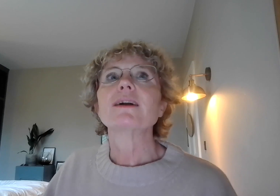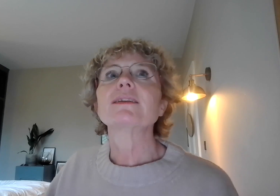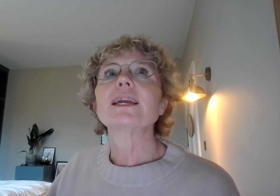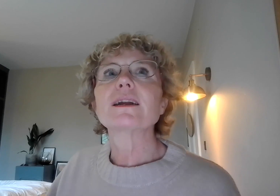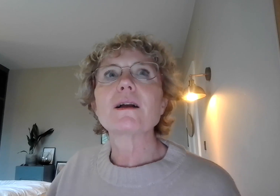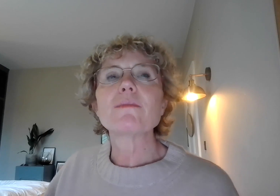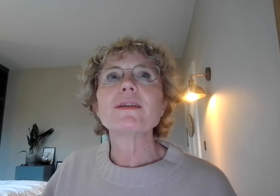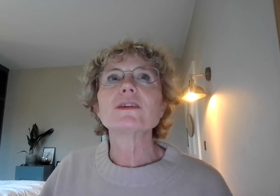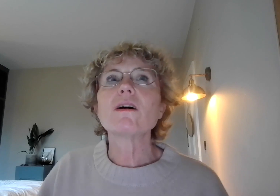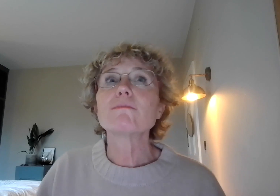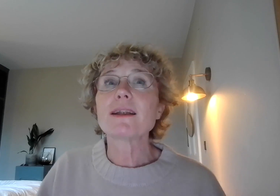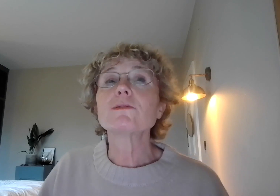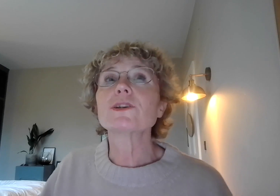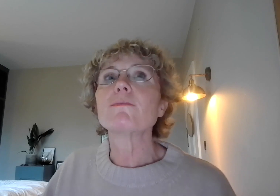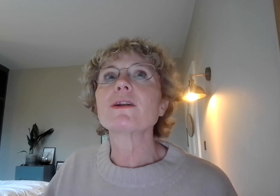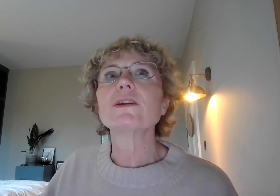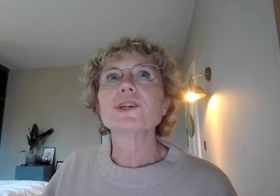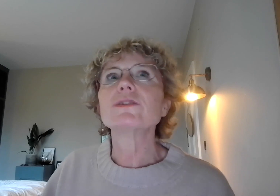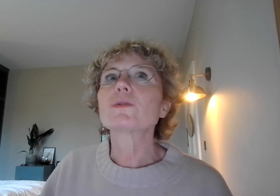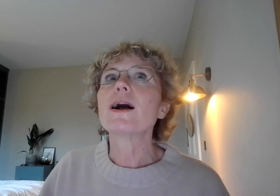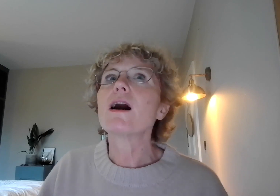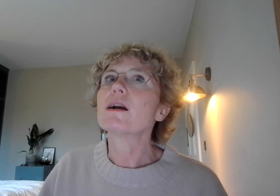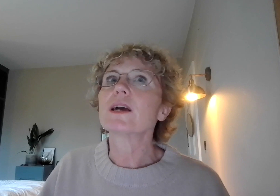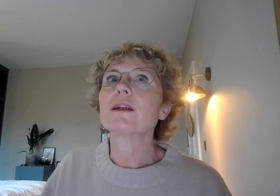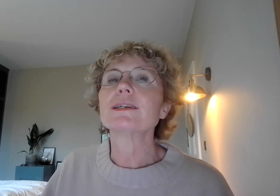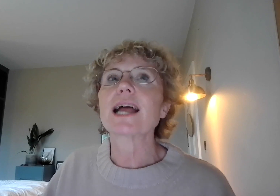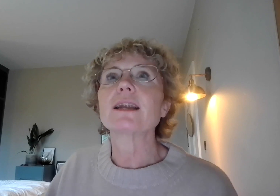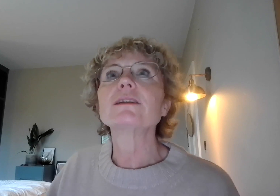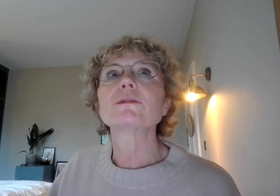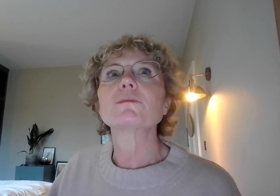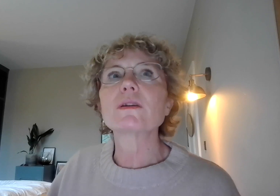But I think, I mean, there's a lot of medical terminology that's quite hard to understand.